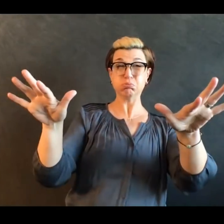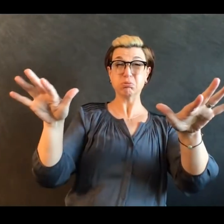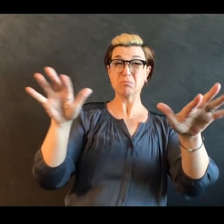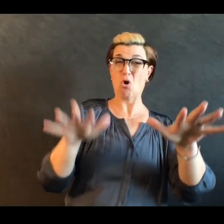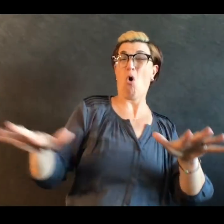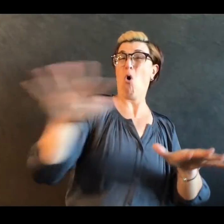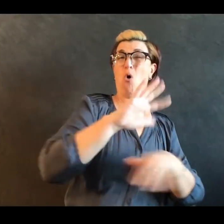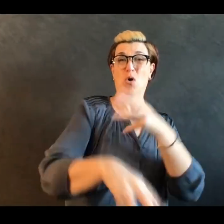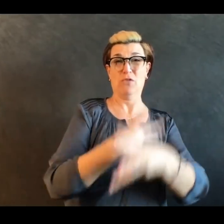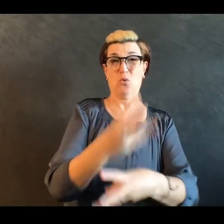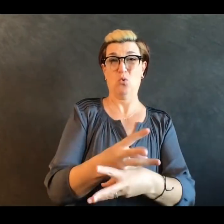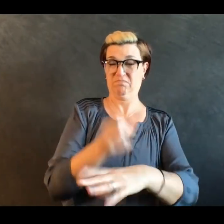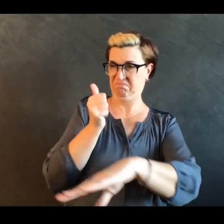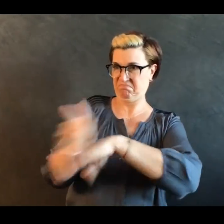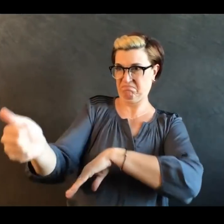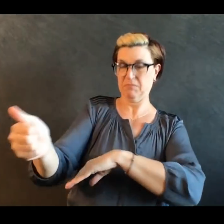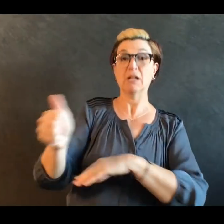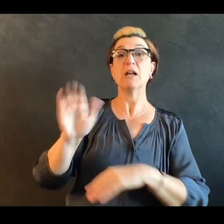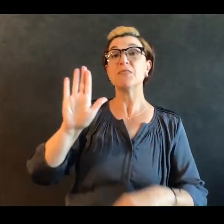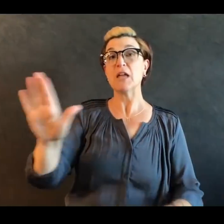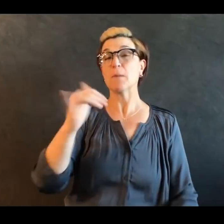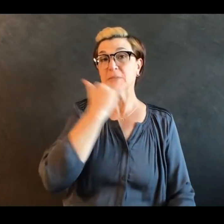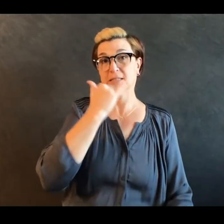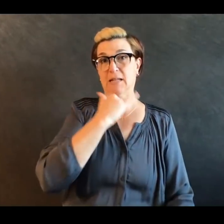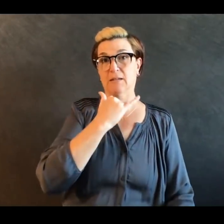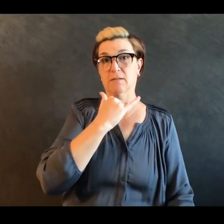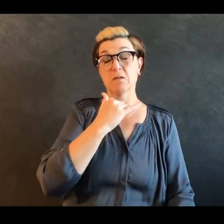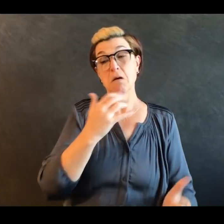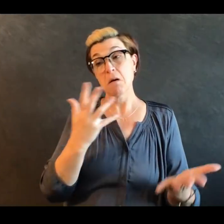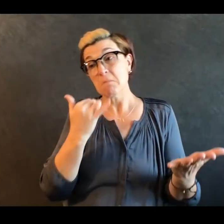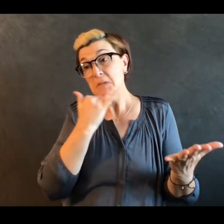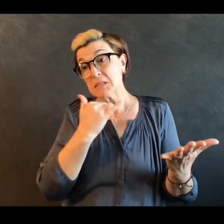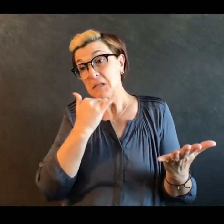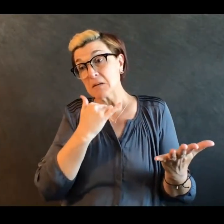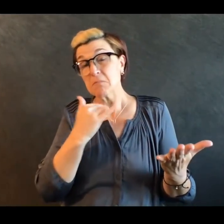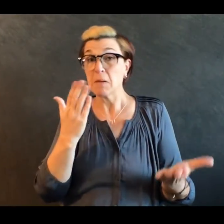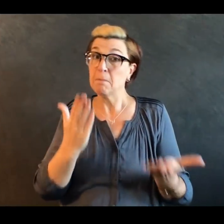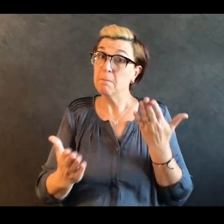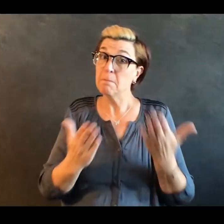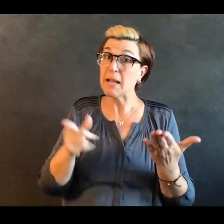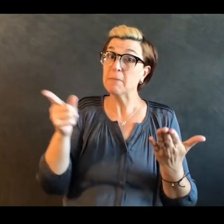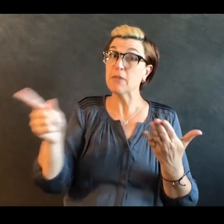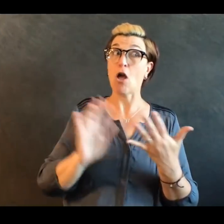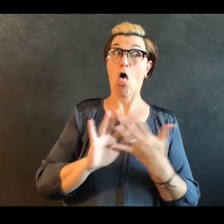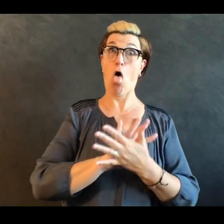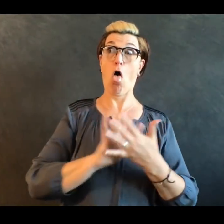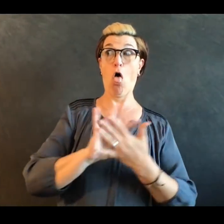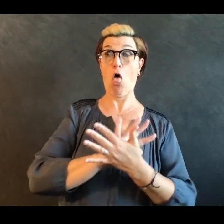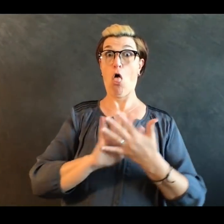mistake or perhaps they know I'm sure they didn't know the gravity of it but